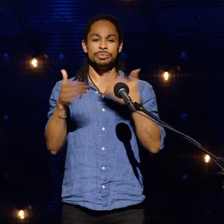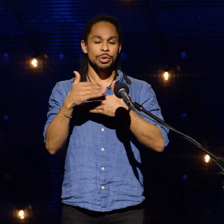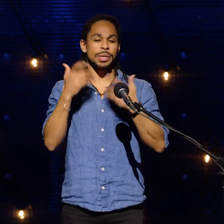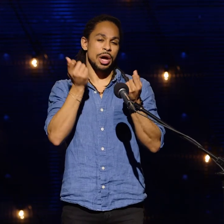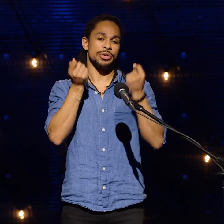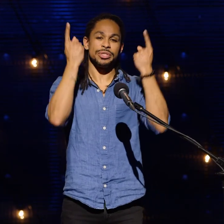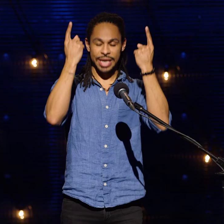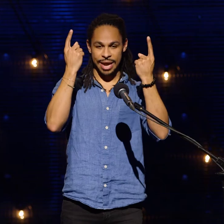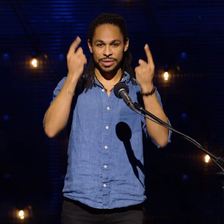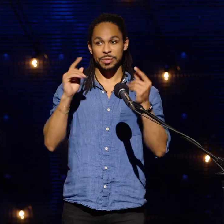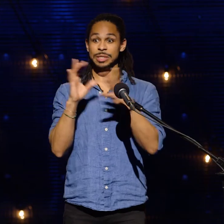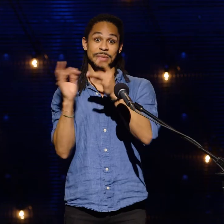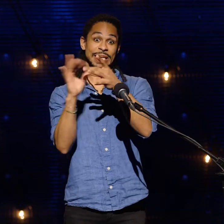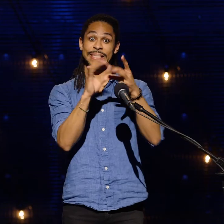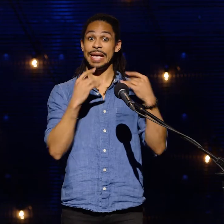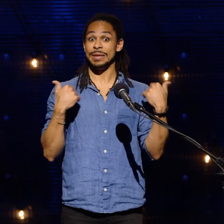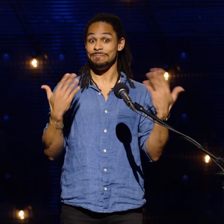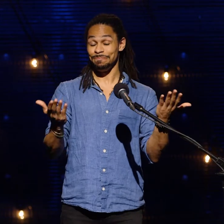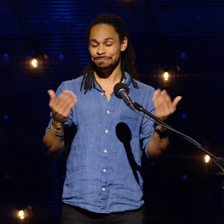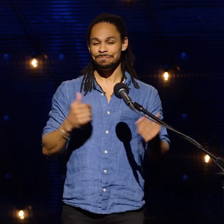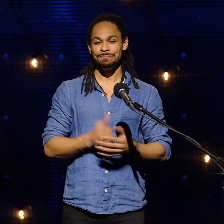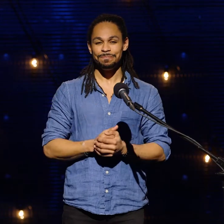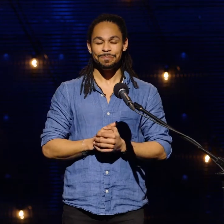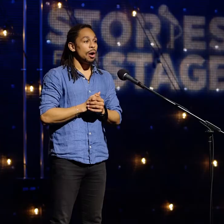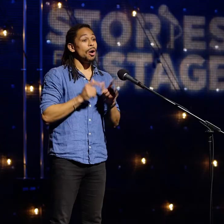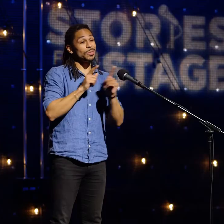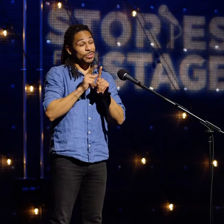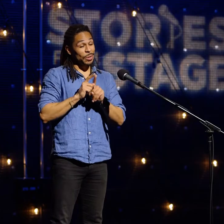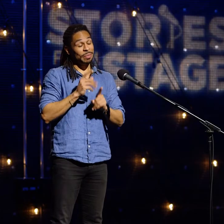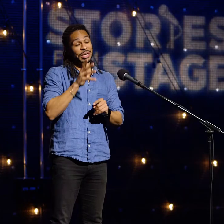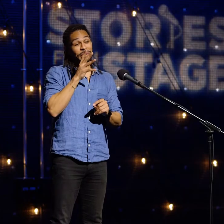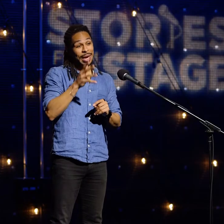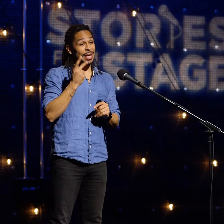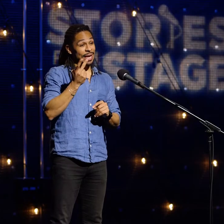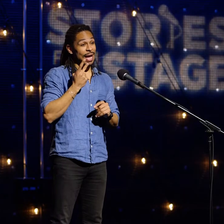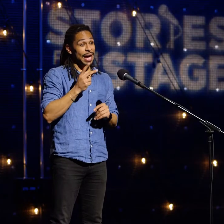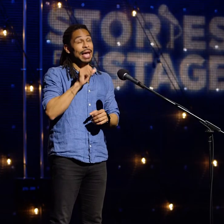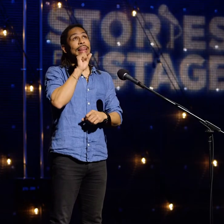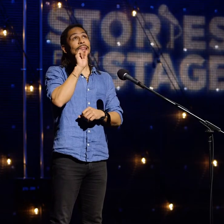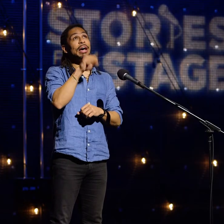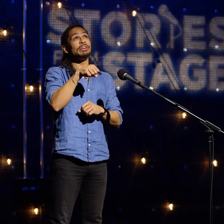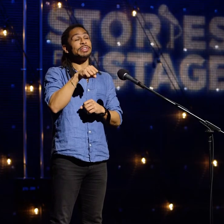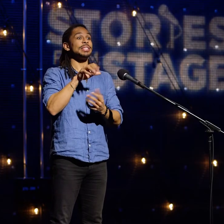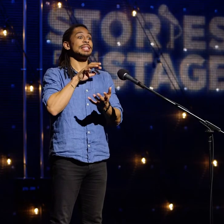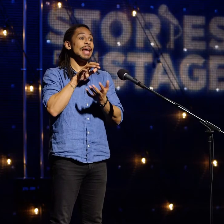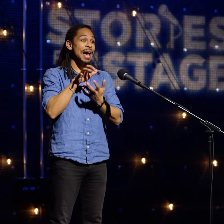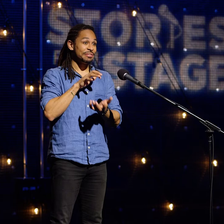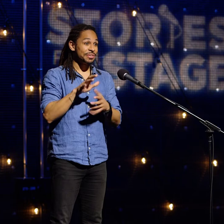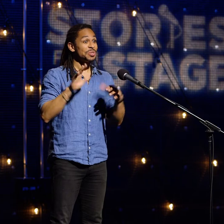in the room can understand what's being said. Also, my grandma and I love to laugh.